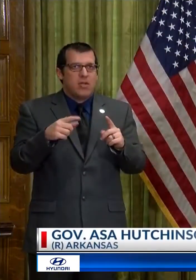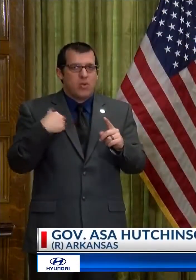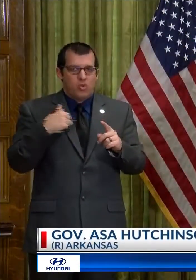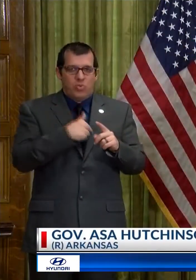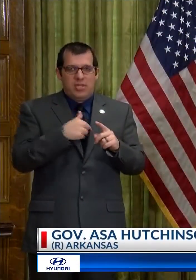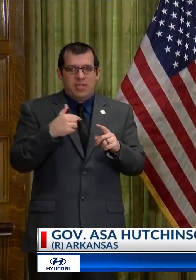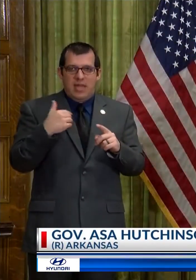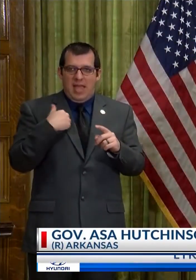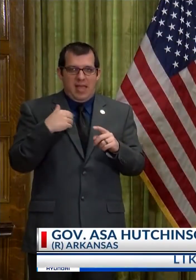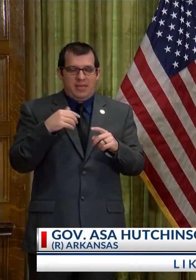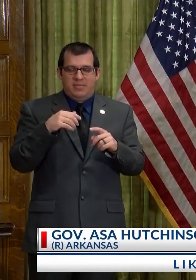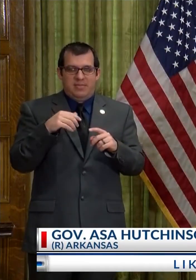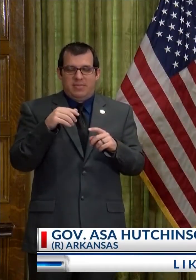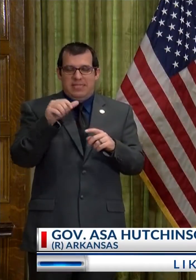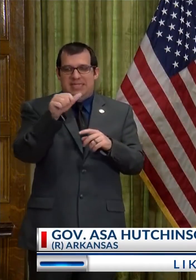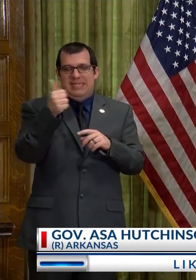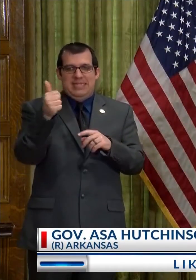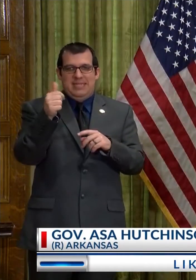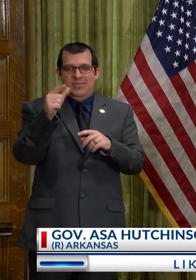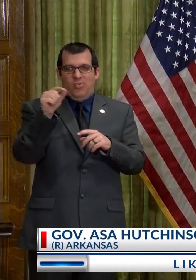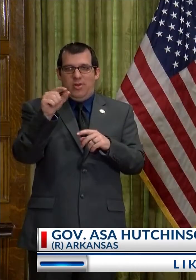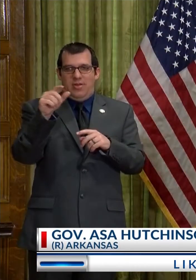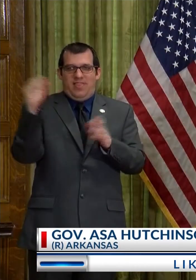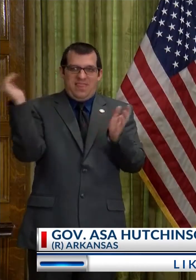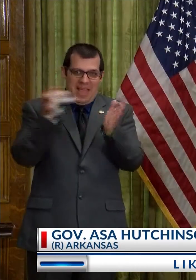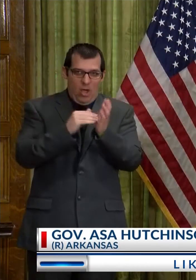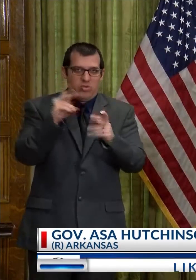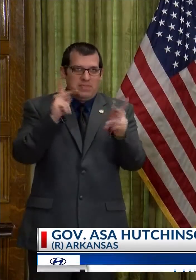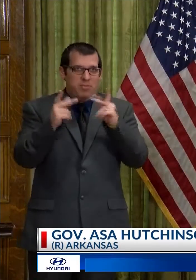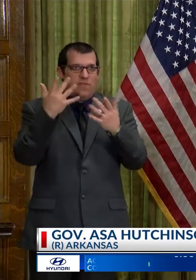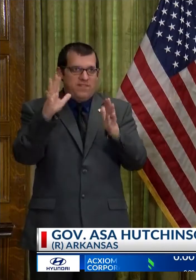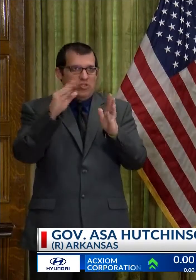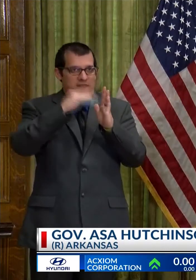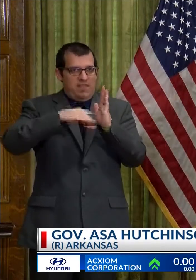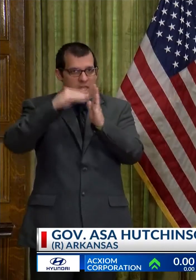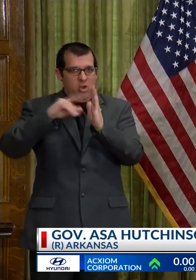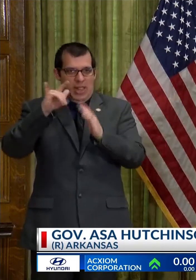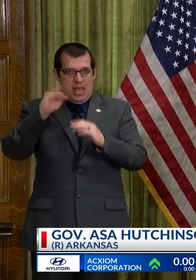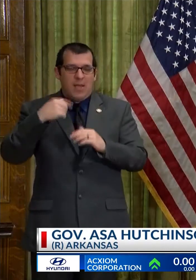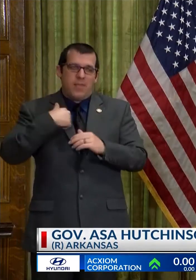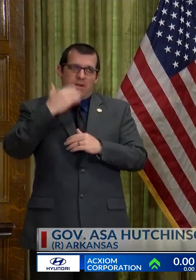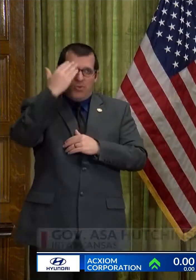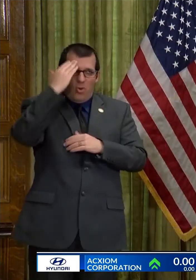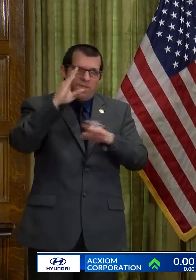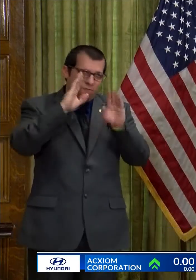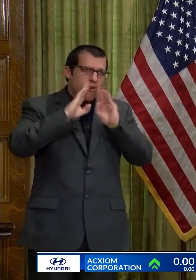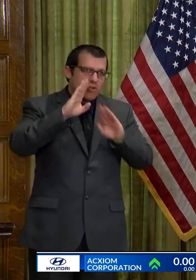GOV. ASA HUTCHINSON, (R) ARKANSAS"WE THOUSANDS THAT GOTTEN THROUGH AND FILLED OUT CLAIMS. I KNOW IT FRUSTRATING, BUT THEY WORKING ON IT EVERY DAY, BUT